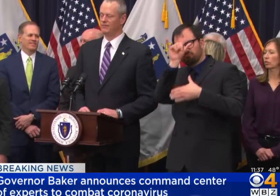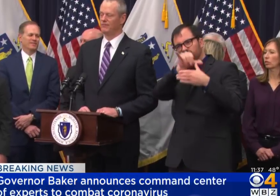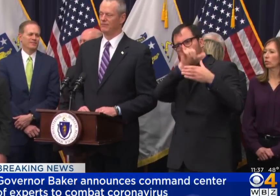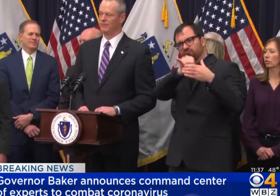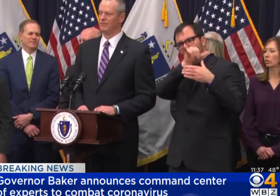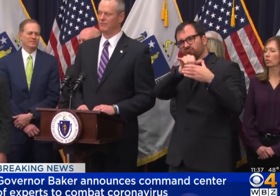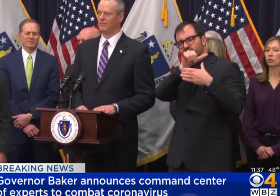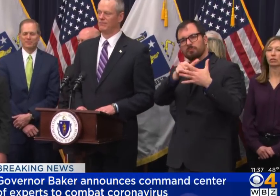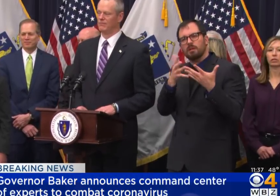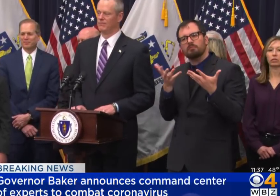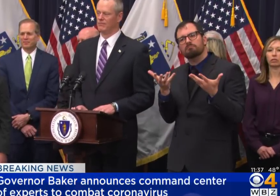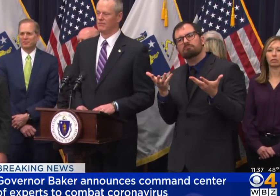WHERE WILL IT BE LOCATED? DPH.